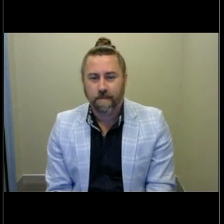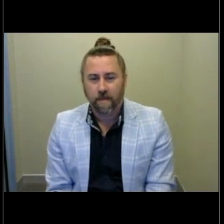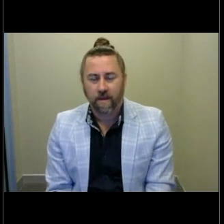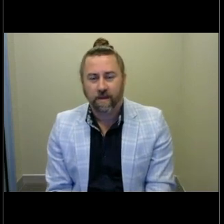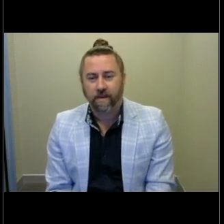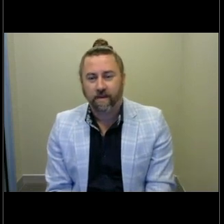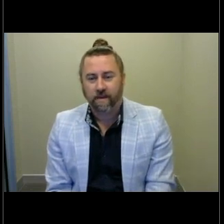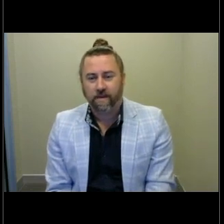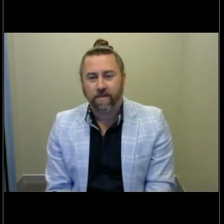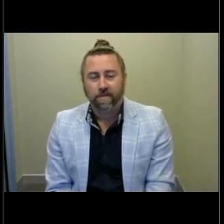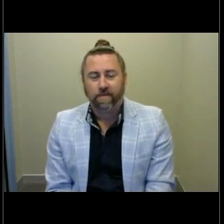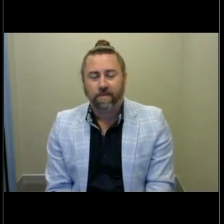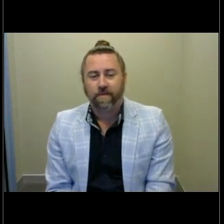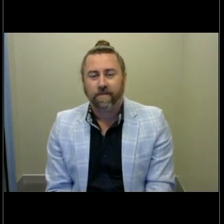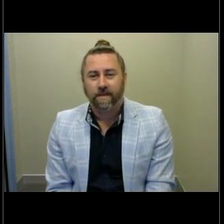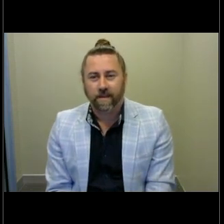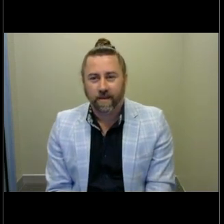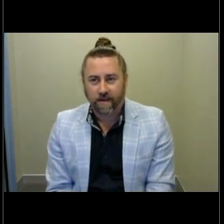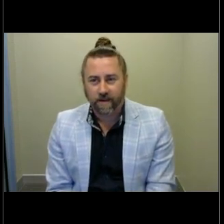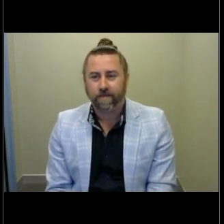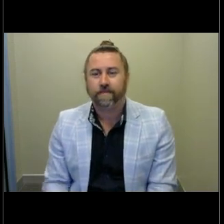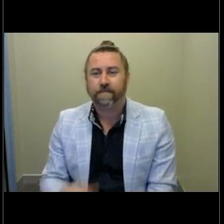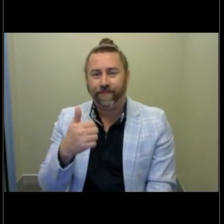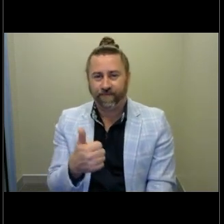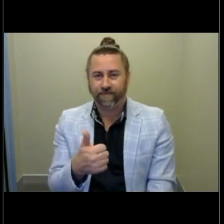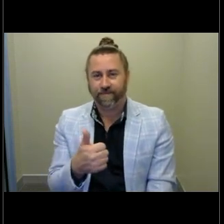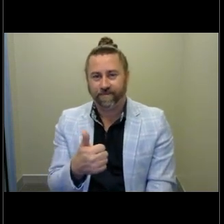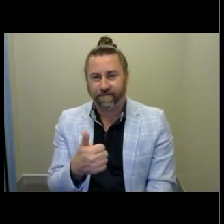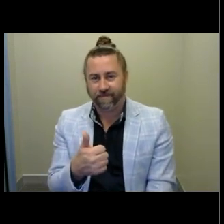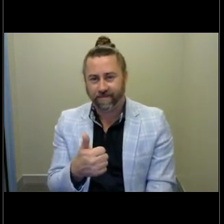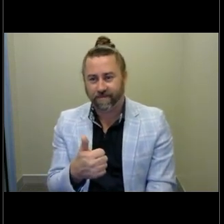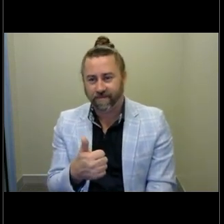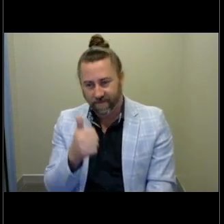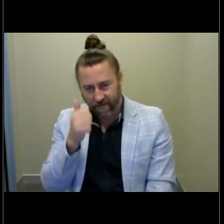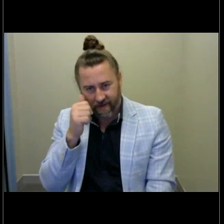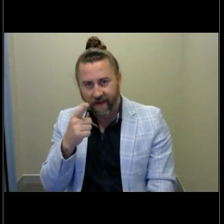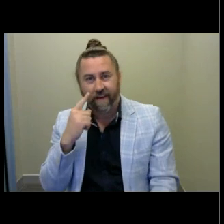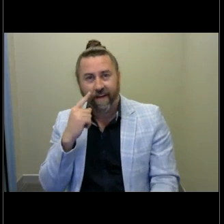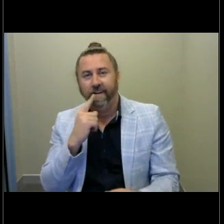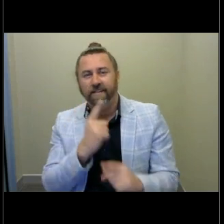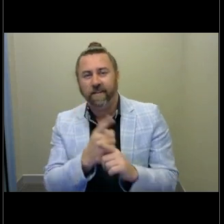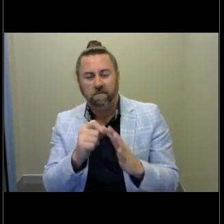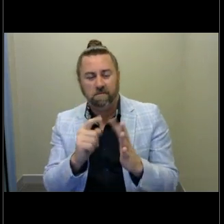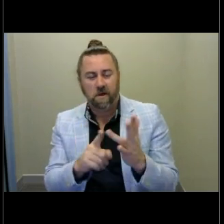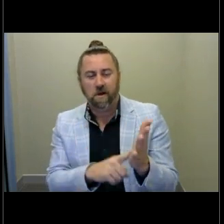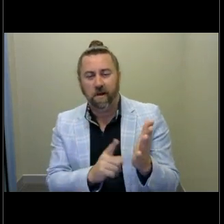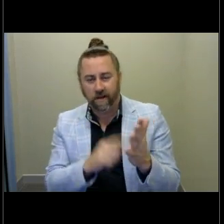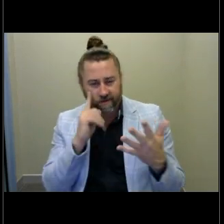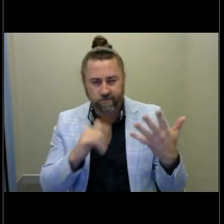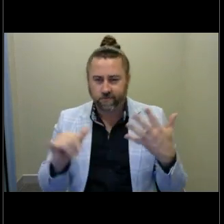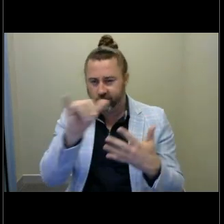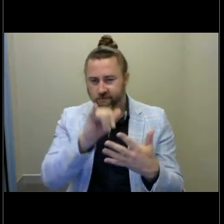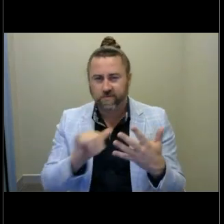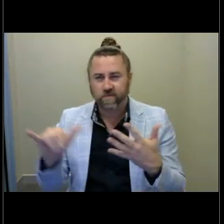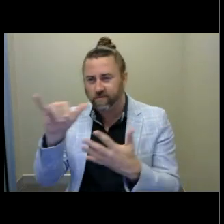So we will close that off today. All right.